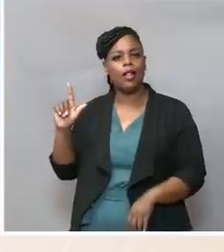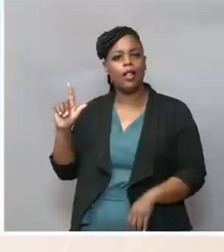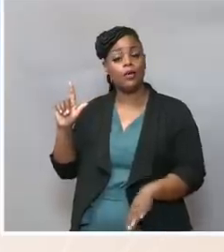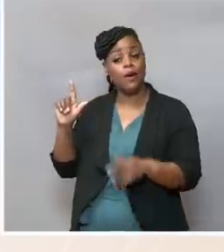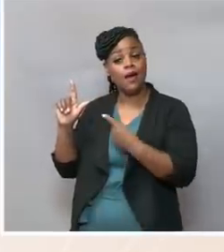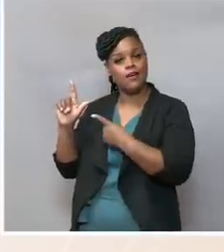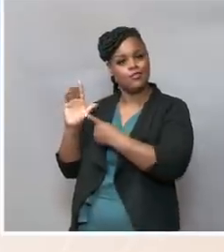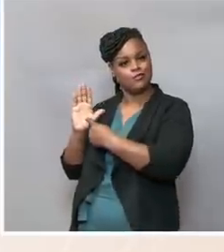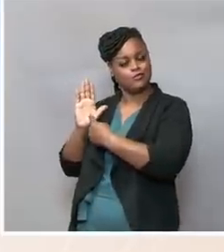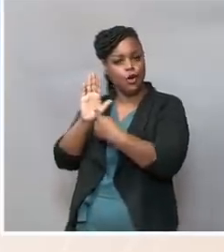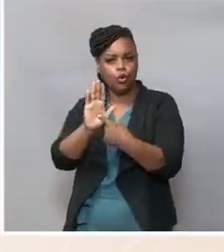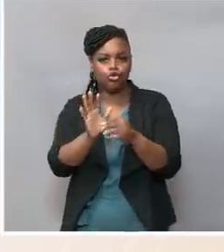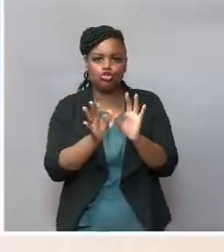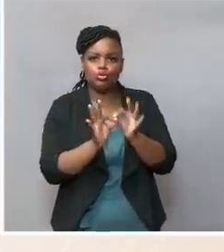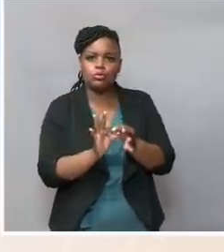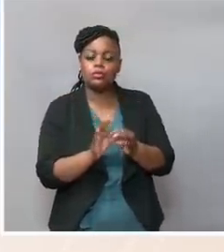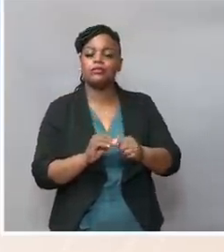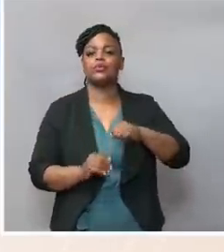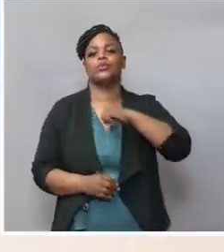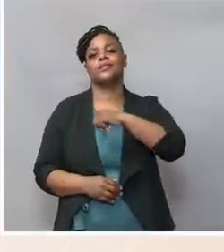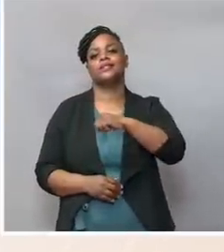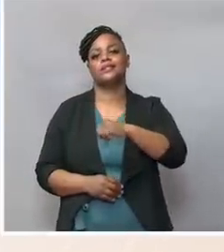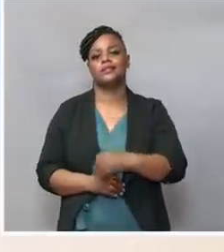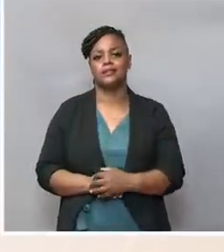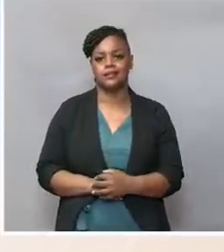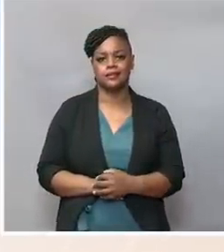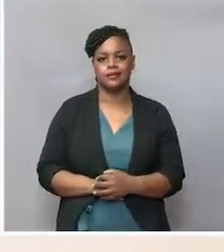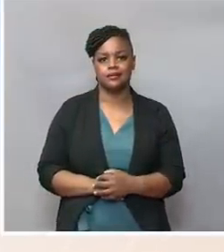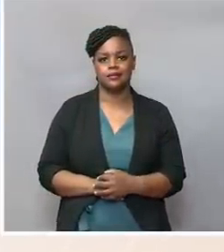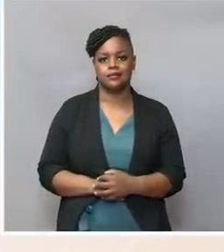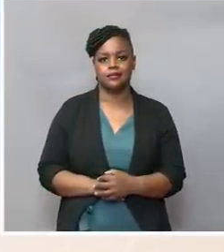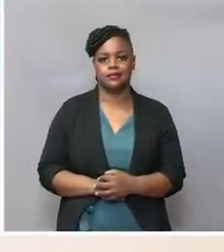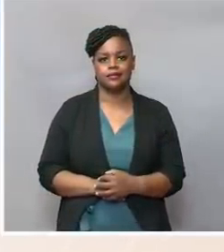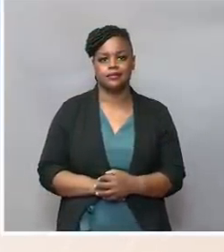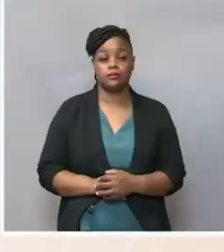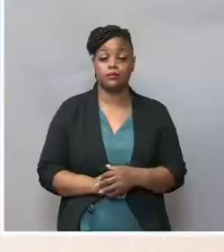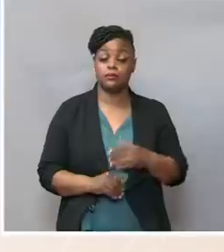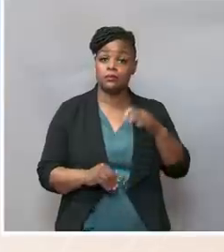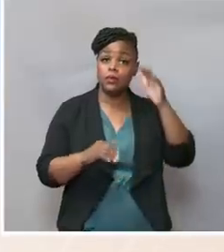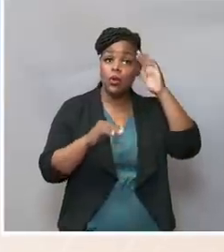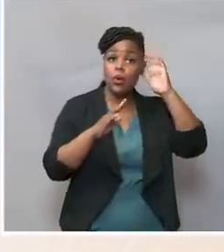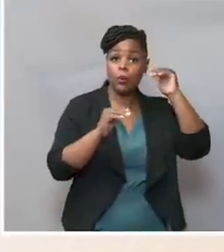and the hope that we all share, that we will overcome.